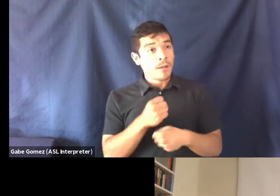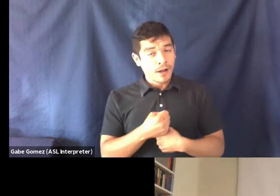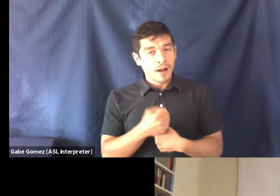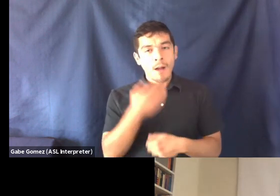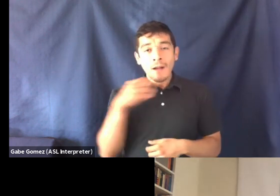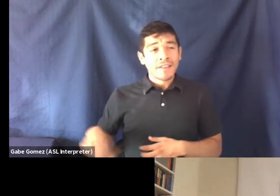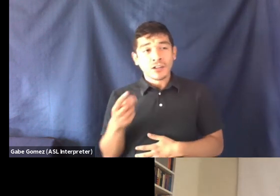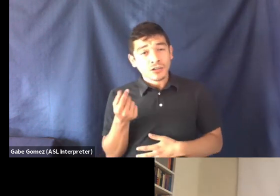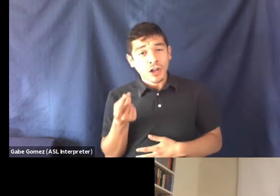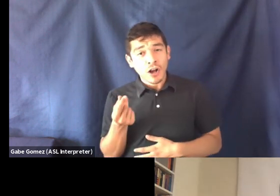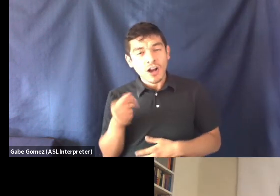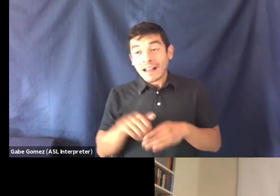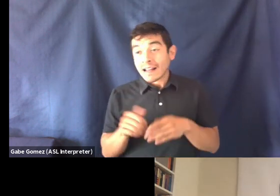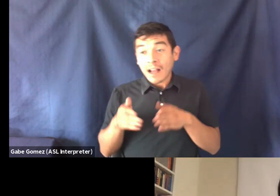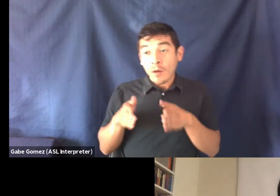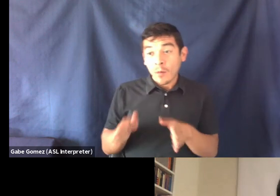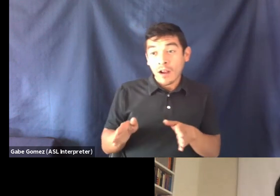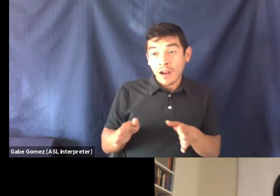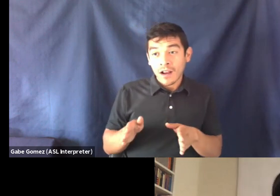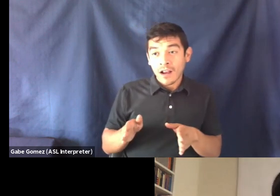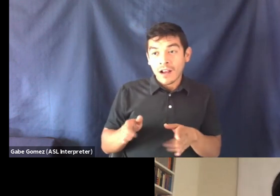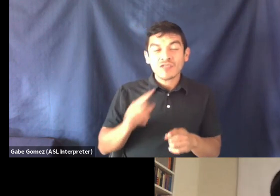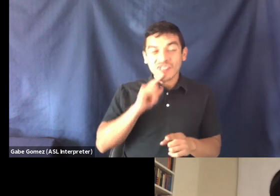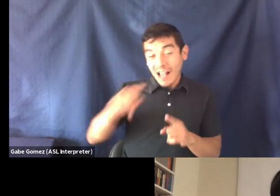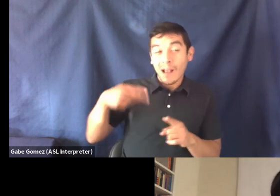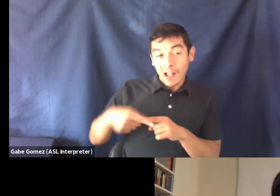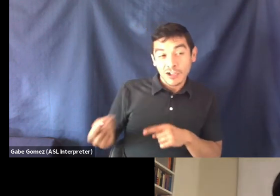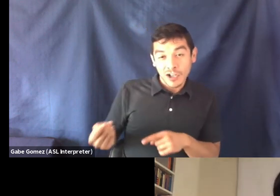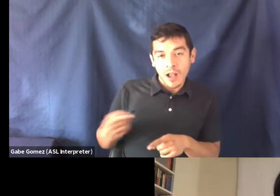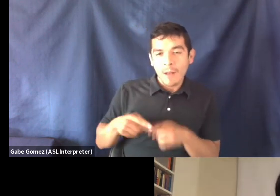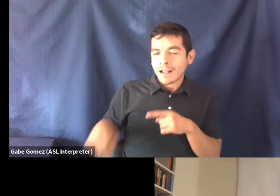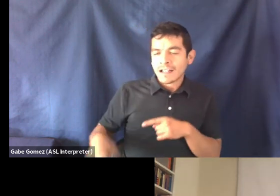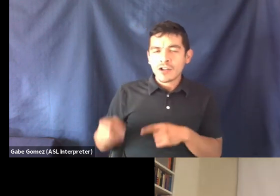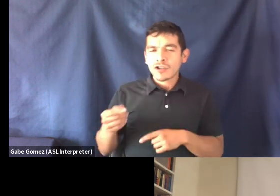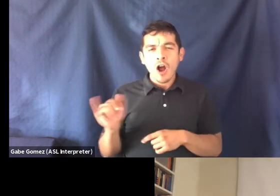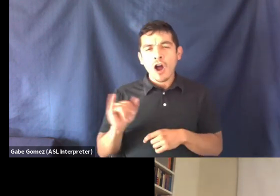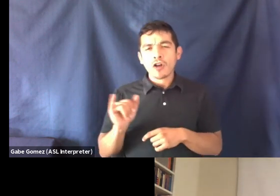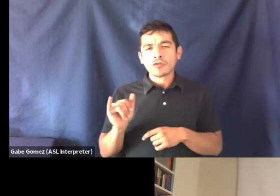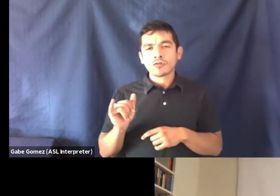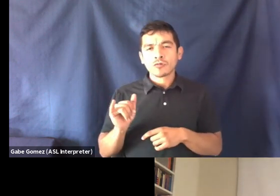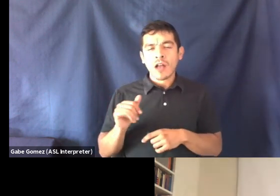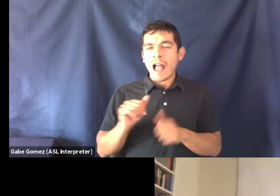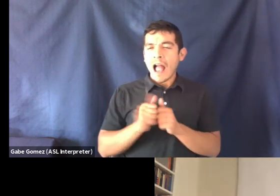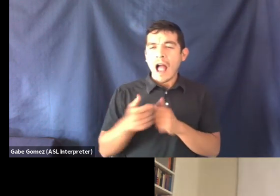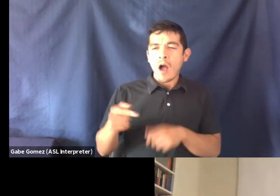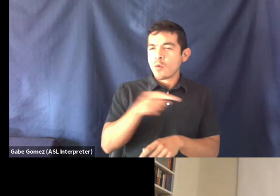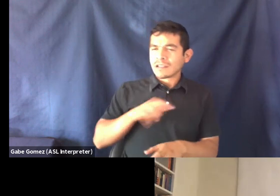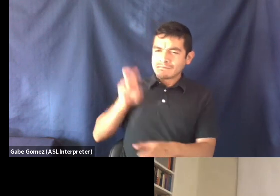are in a way it's very much about the dogs, but they're also this vehicle they are these vehicles that are innocuous and they can at least in Turkey,